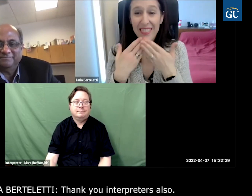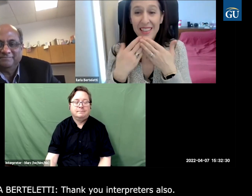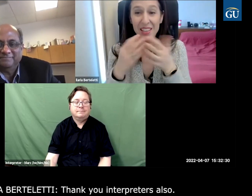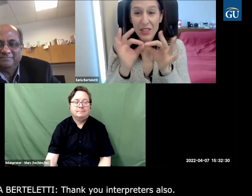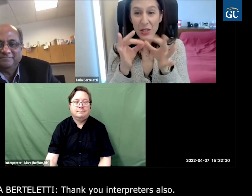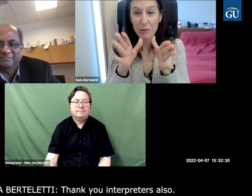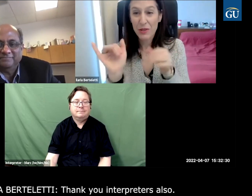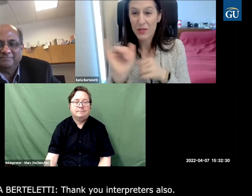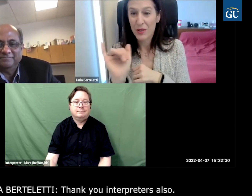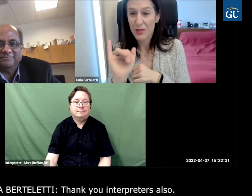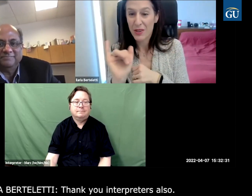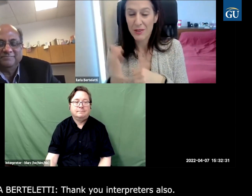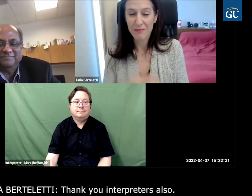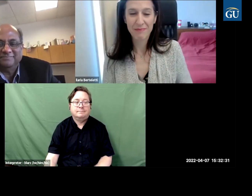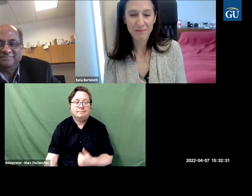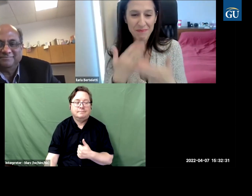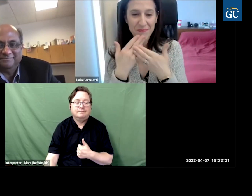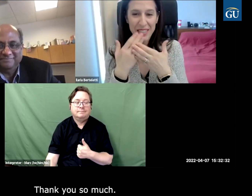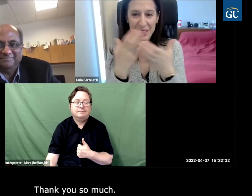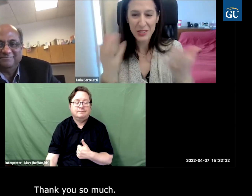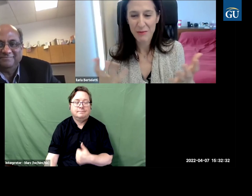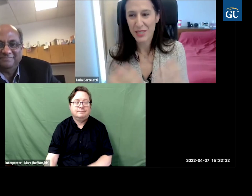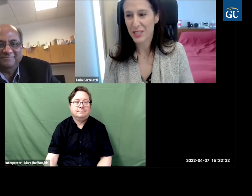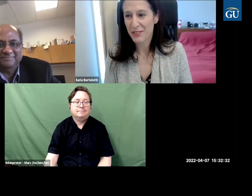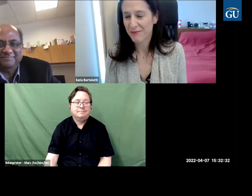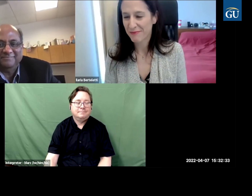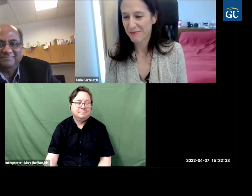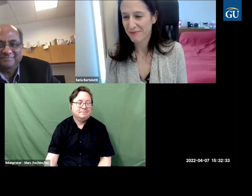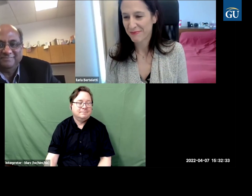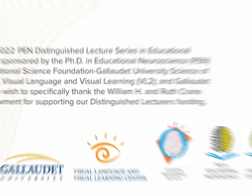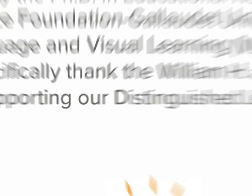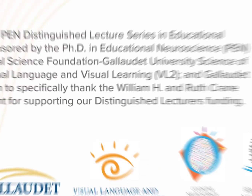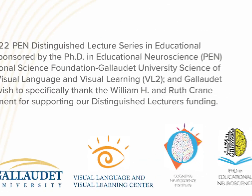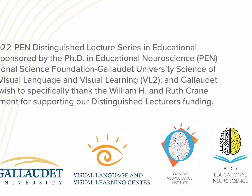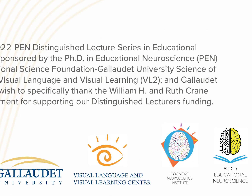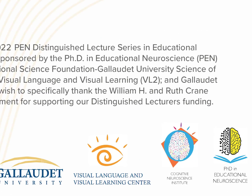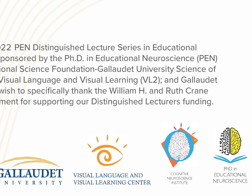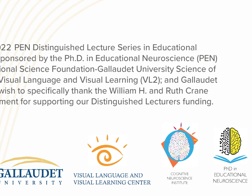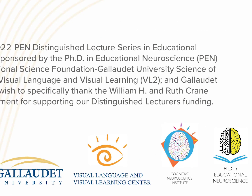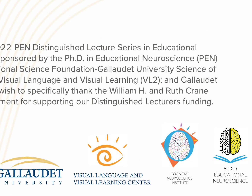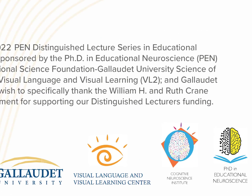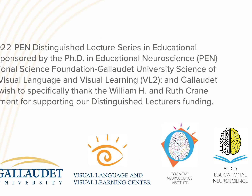thank you interpreters also thank you so much